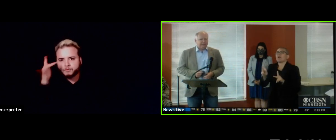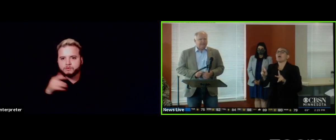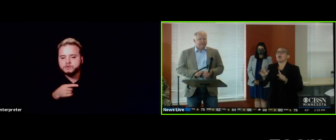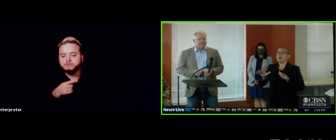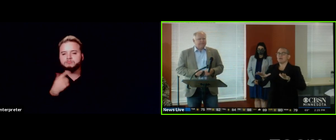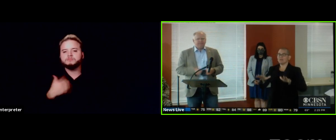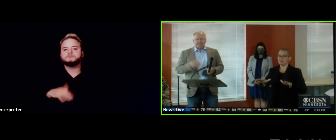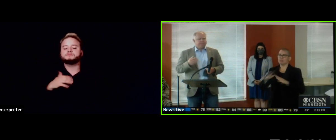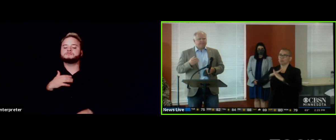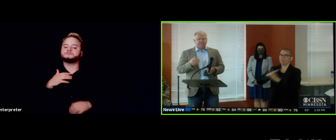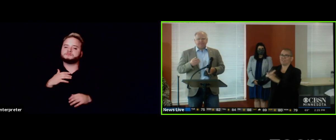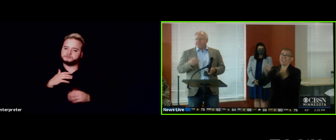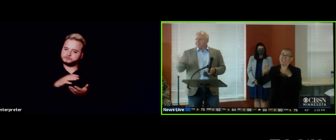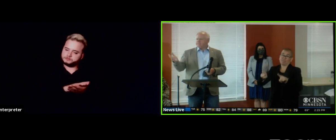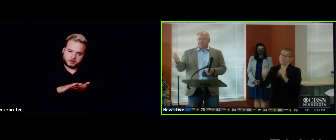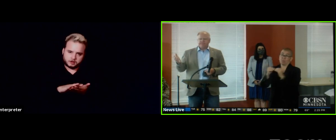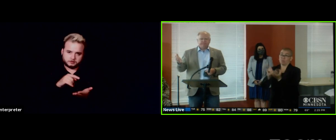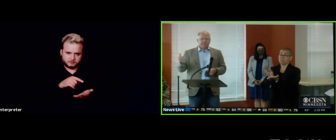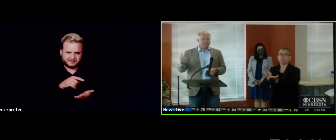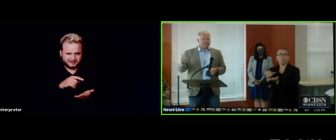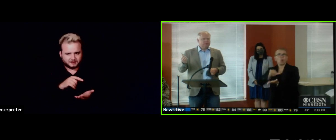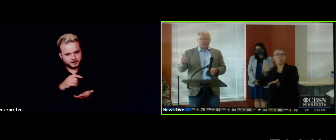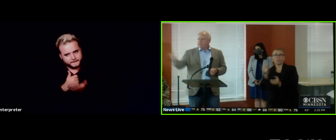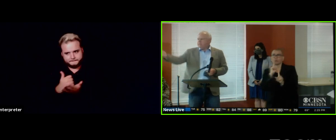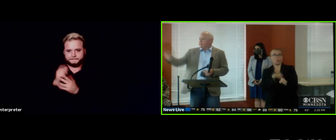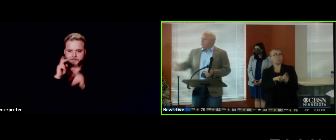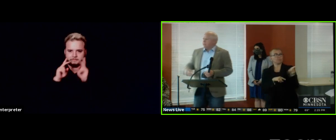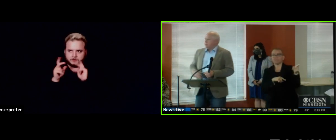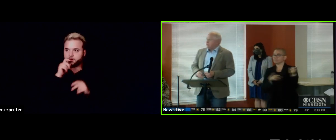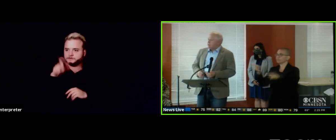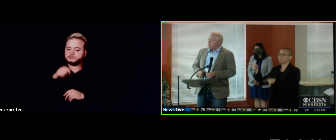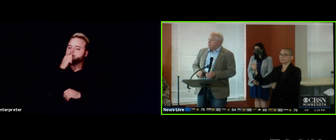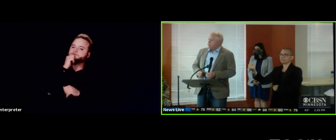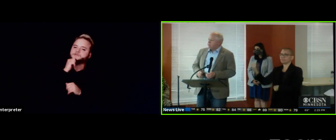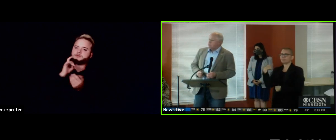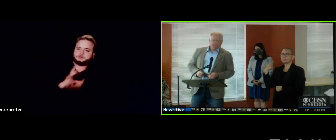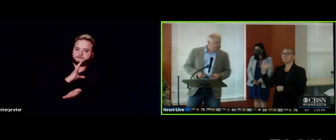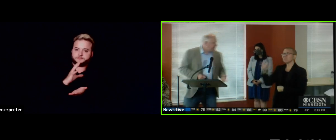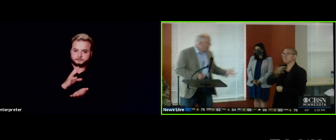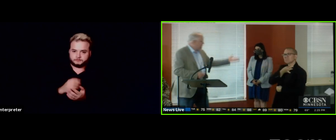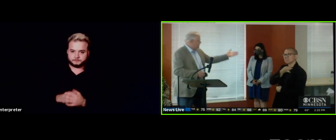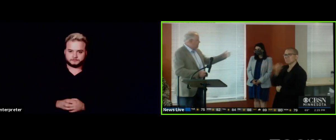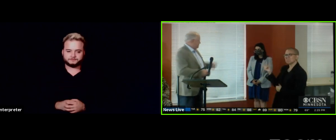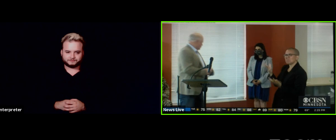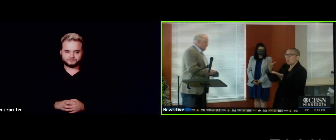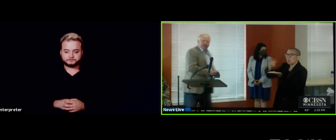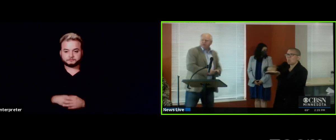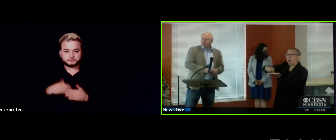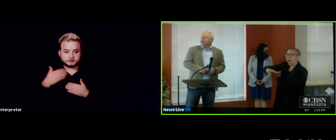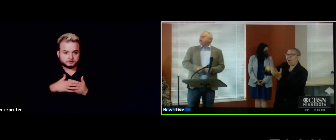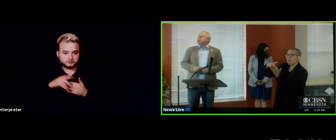COVID-19. [off-mic “Who qualifies for this program?”